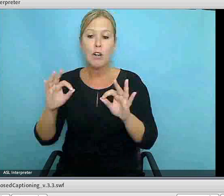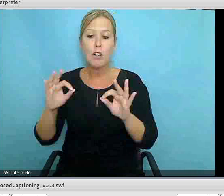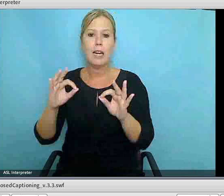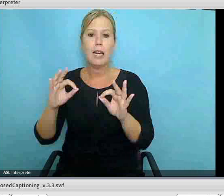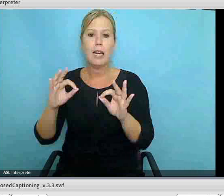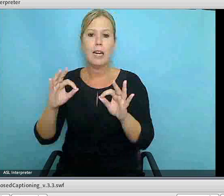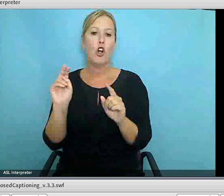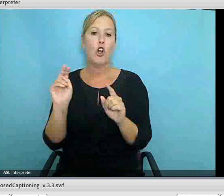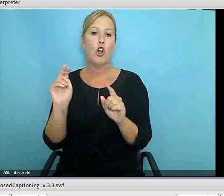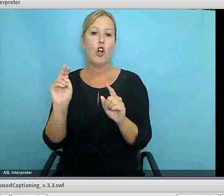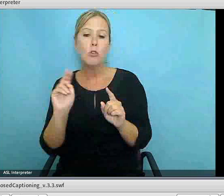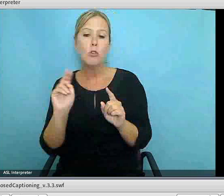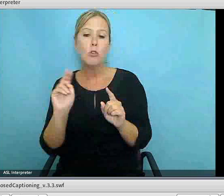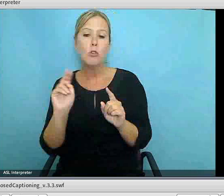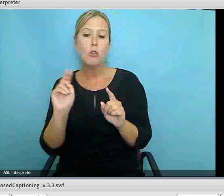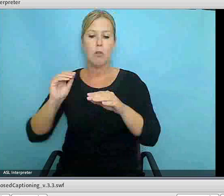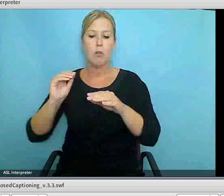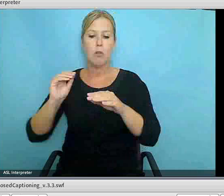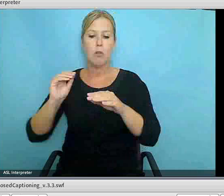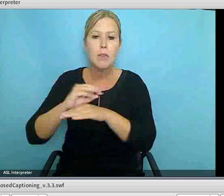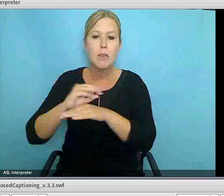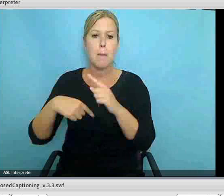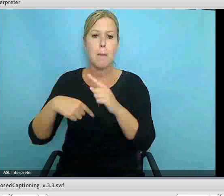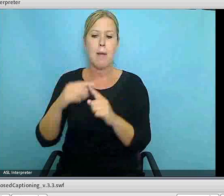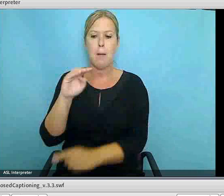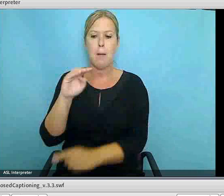with Medicare and for those who are dually eligible.